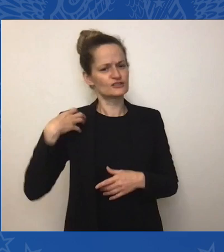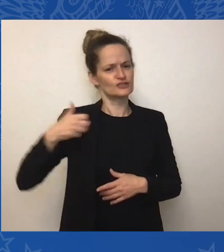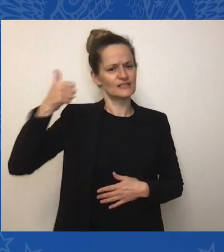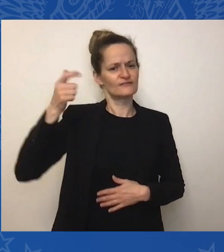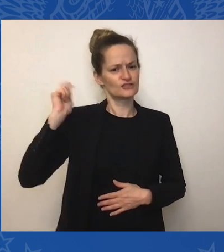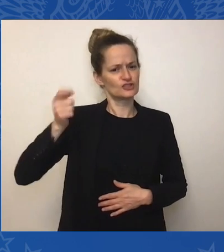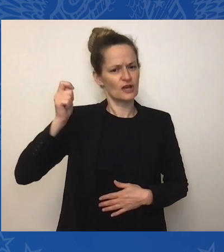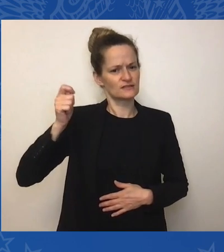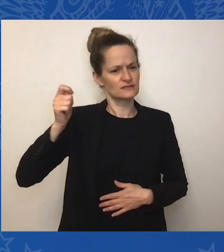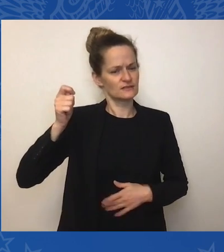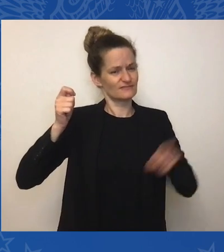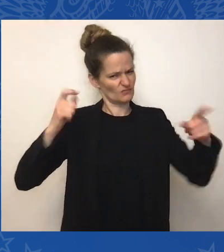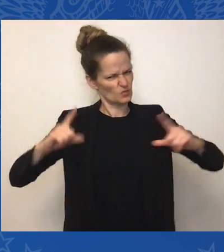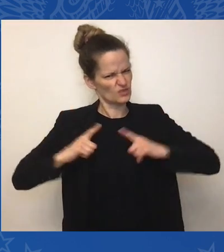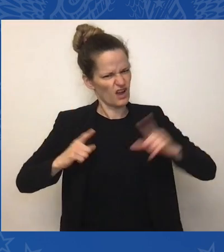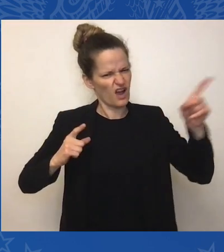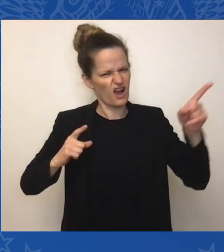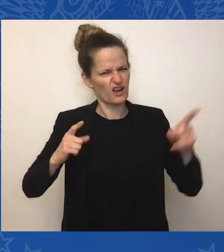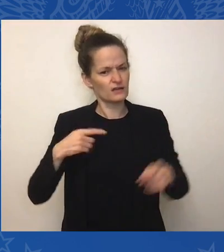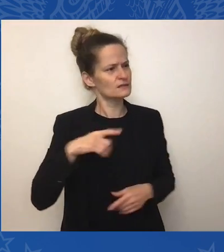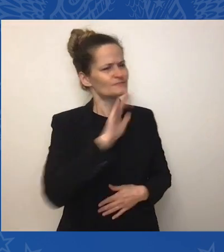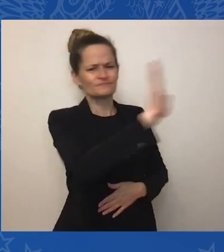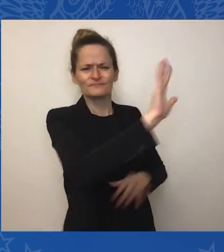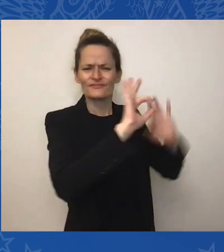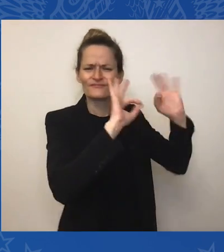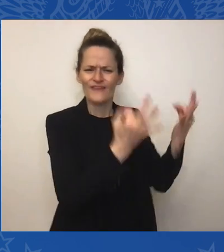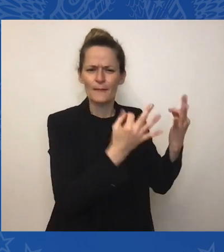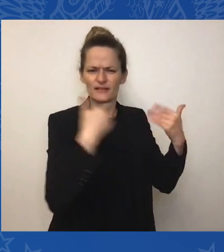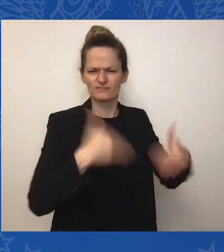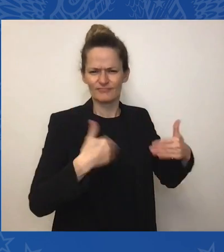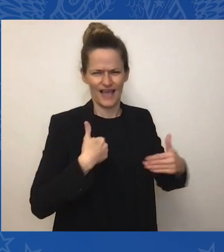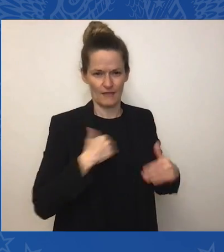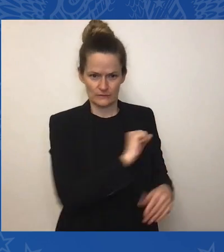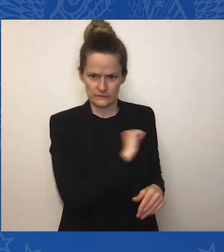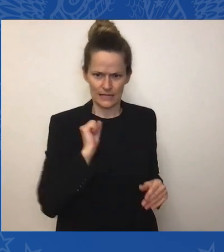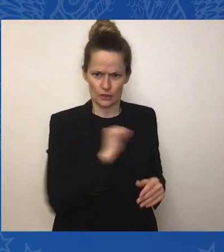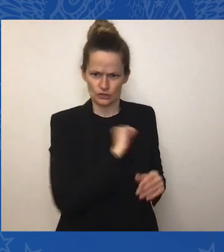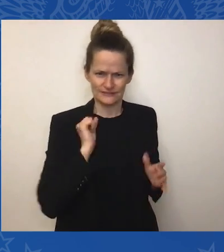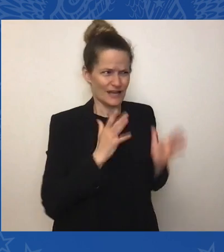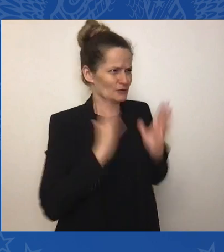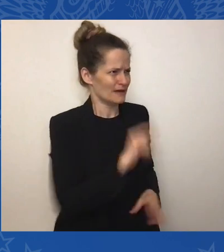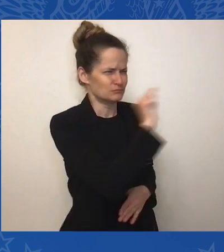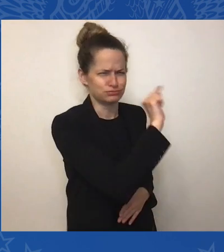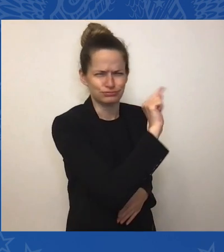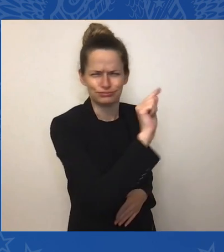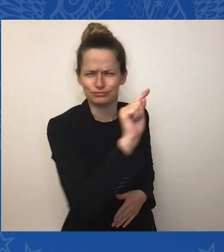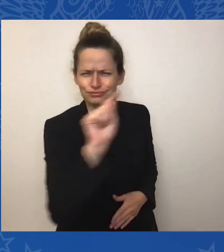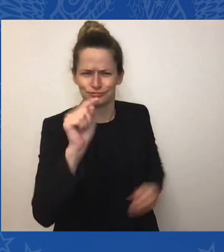in American history: former Justice Tunnell. And I said, "Mr. Justice, I'm not old enough."